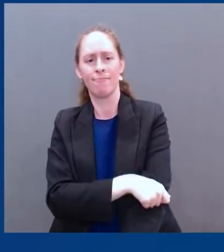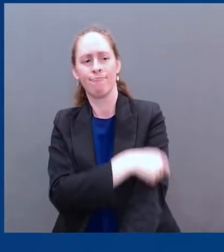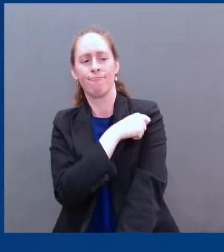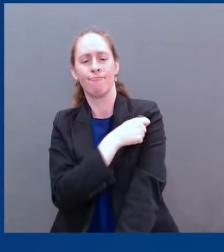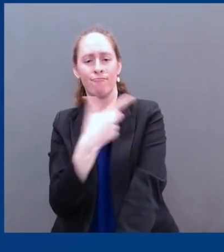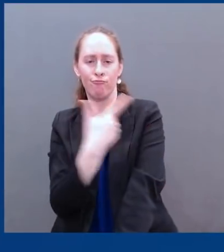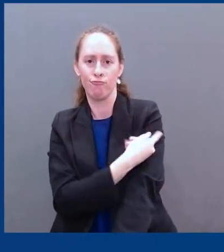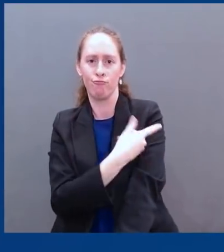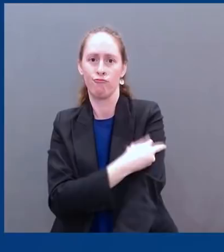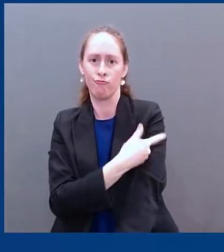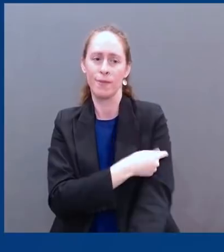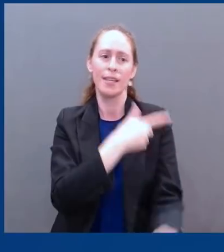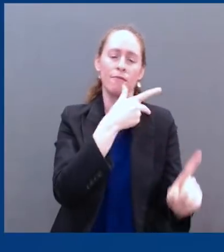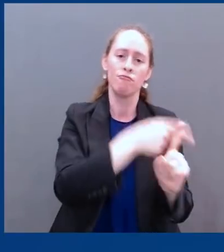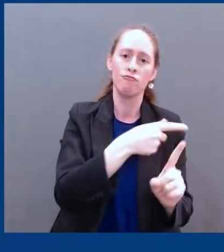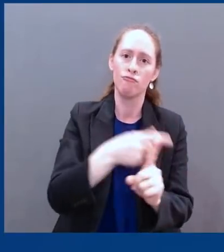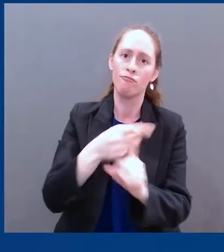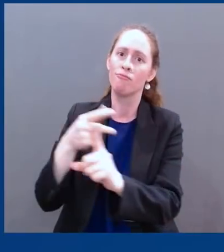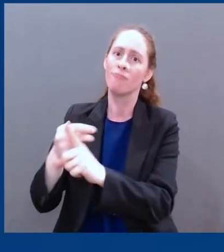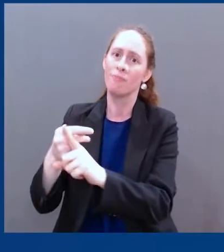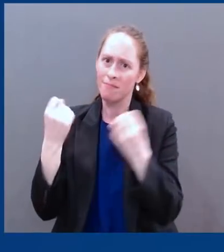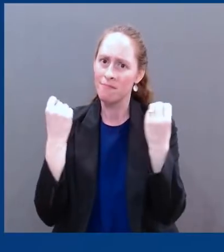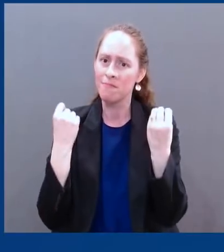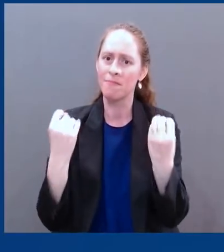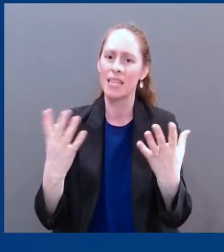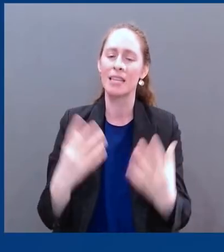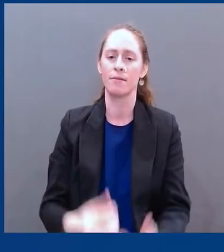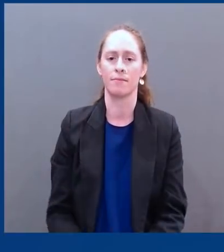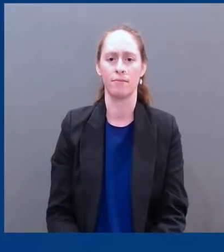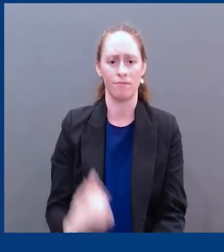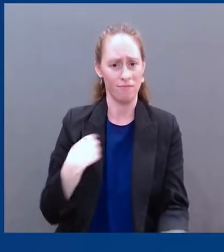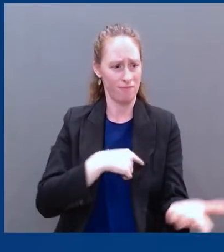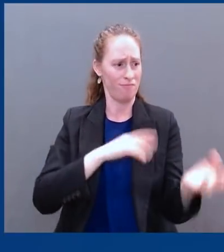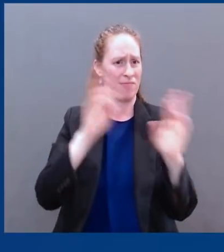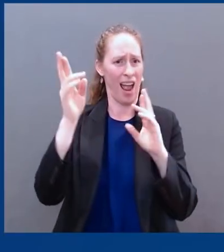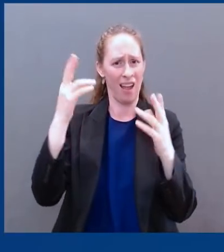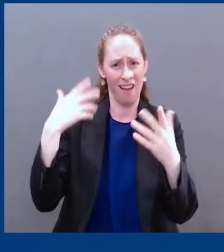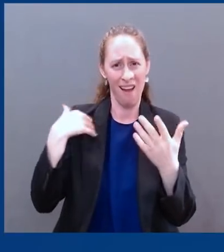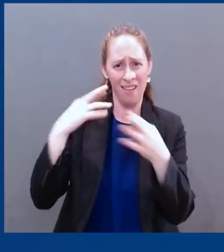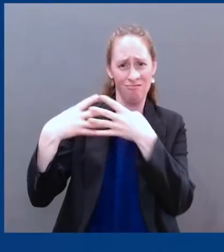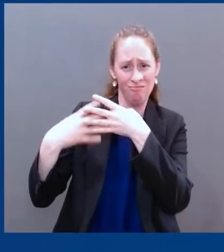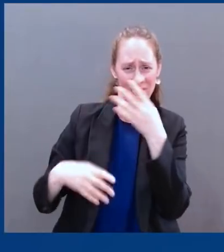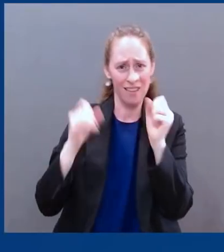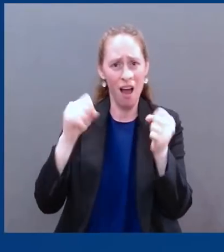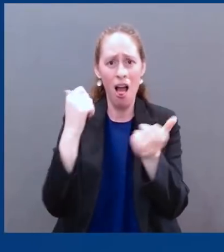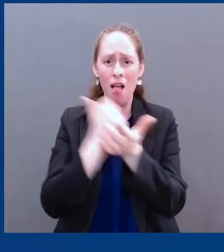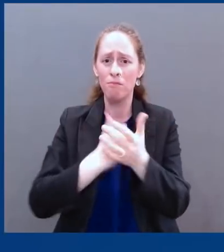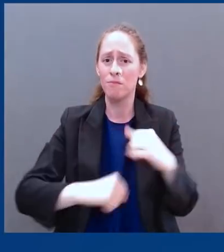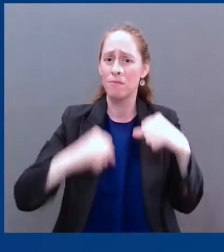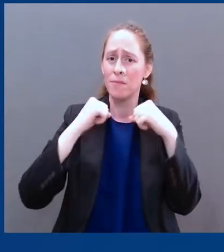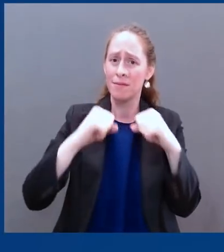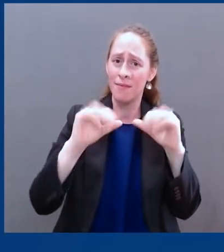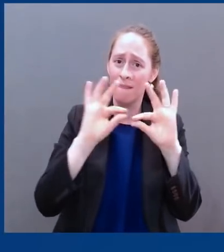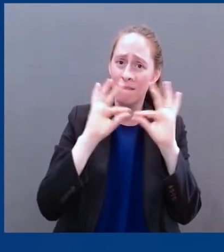to protect our families and to save lives. On numerous occasions, at least six distinct times,